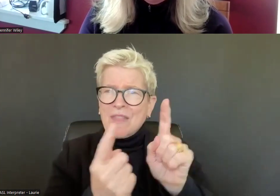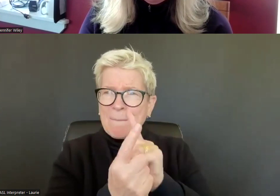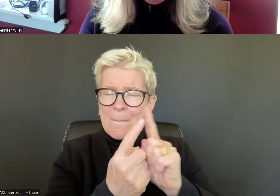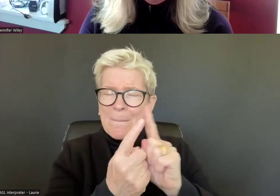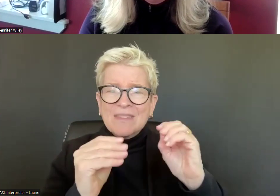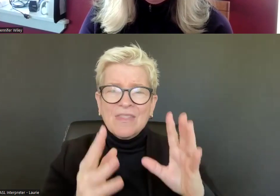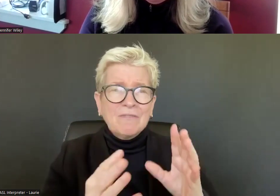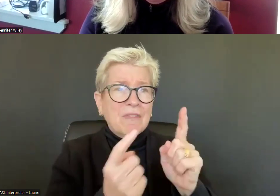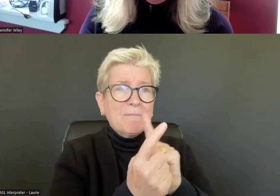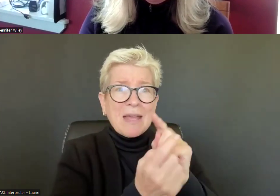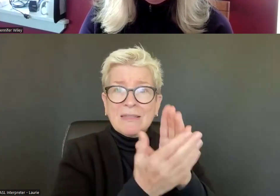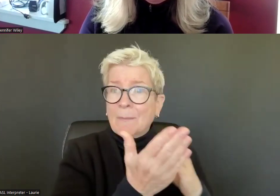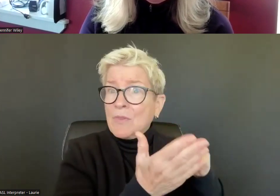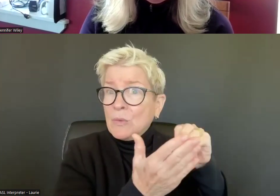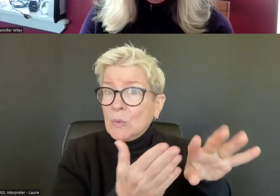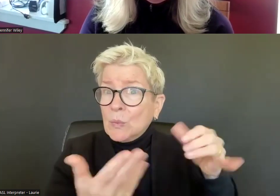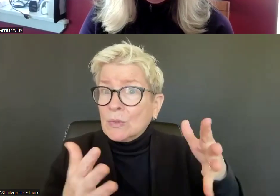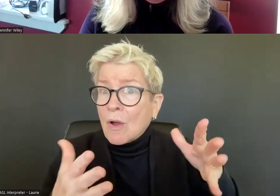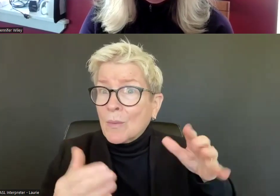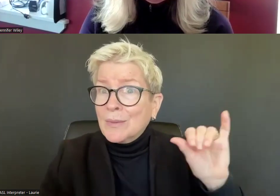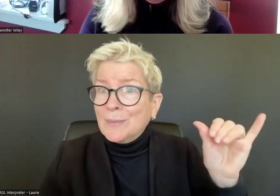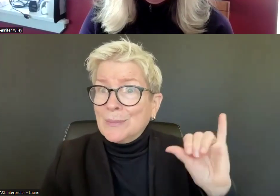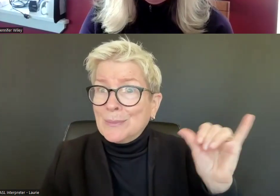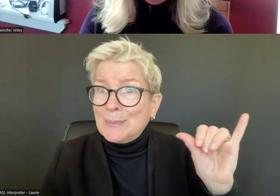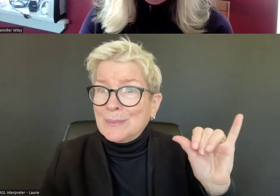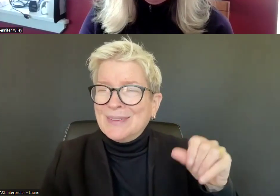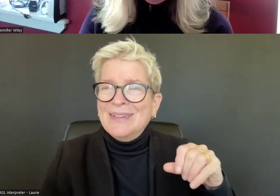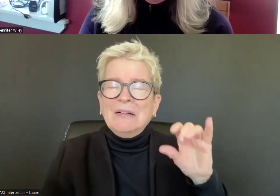students that they're going to be working with as well; so that's one population,